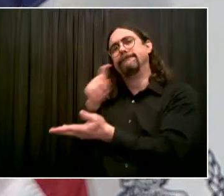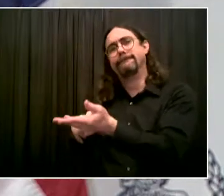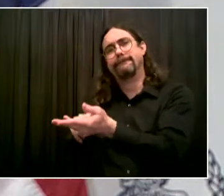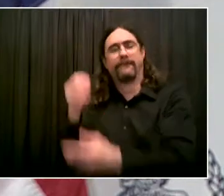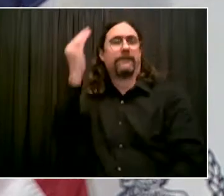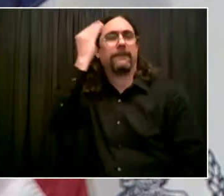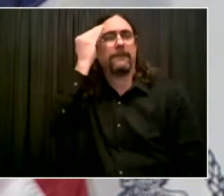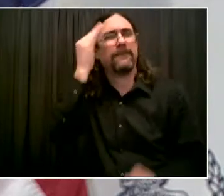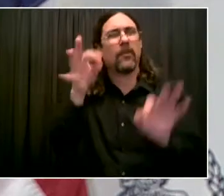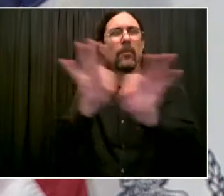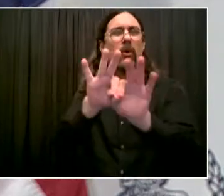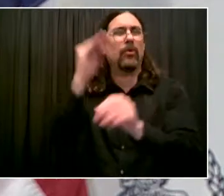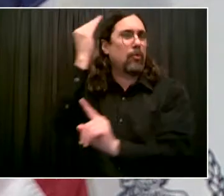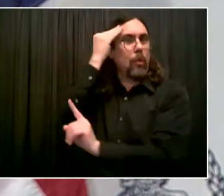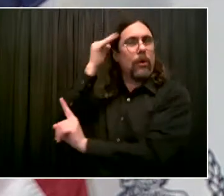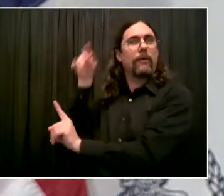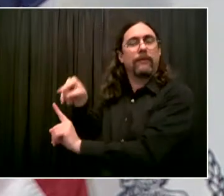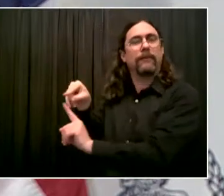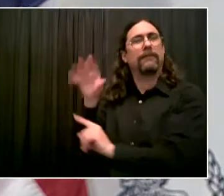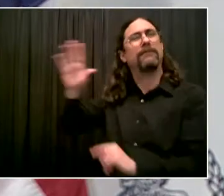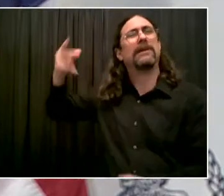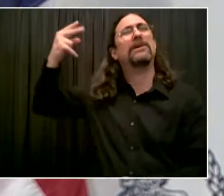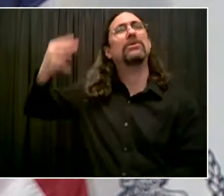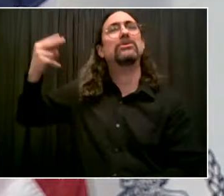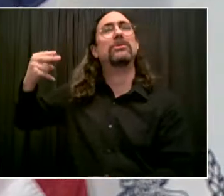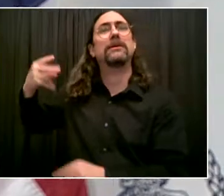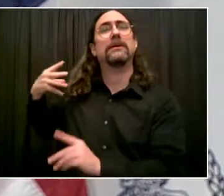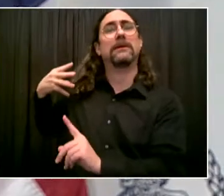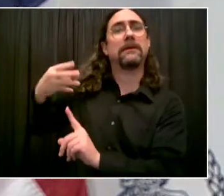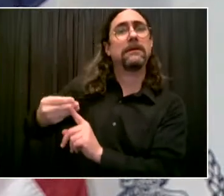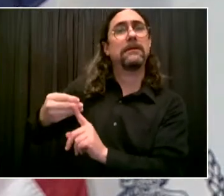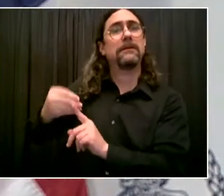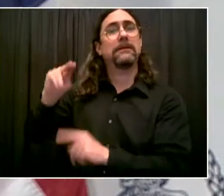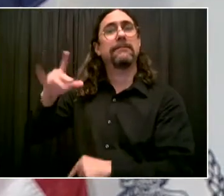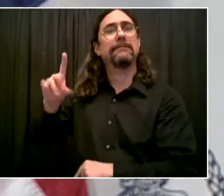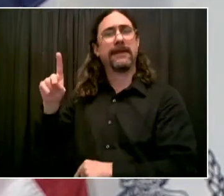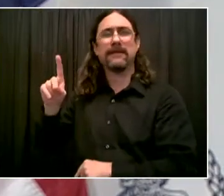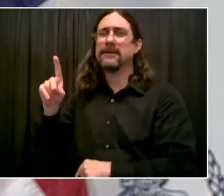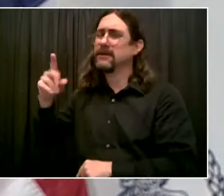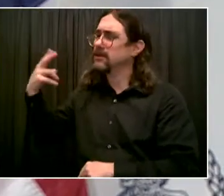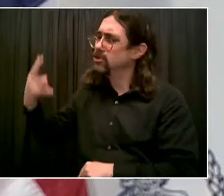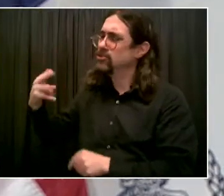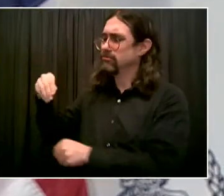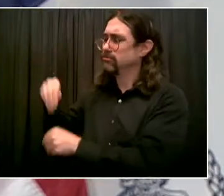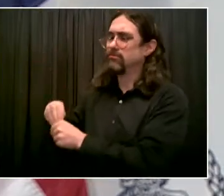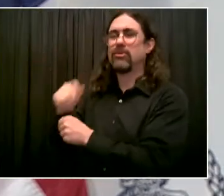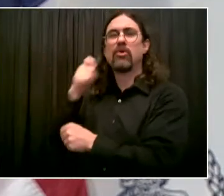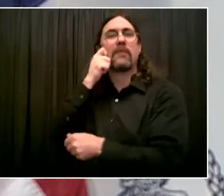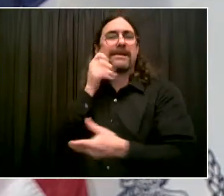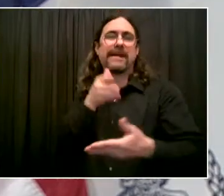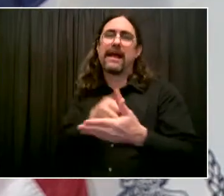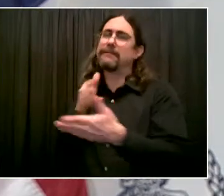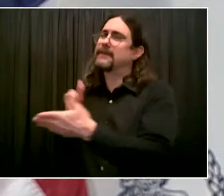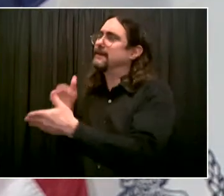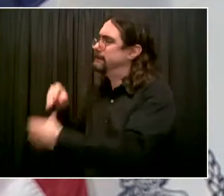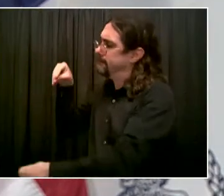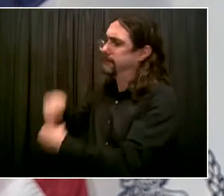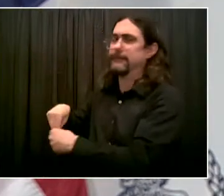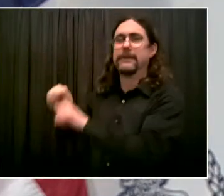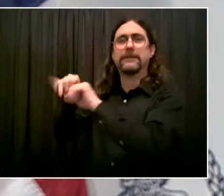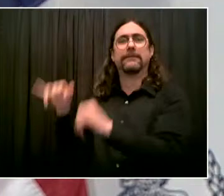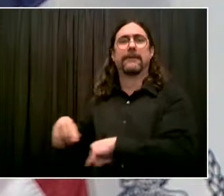EXIST TODAY AND